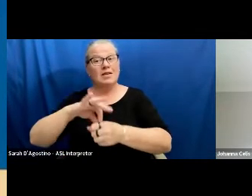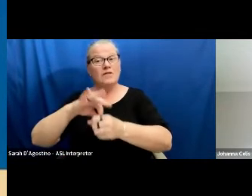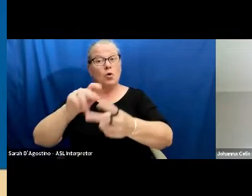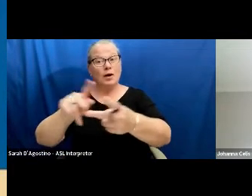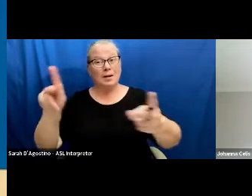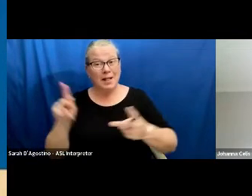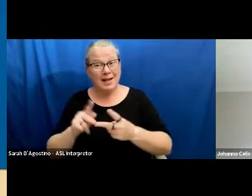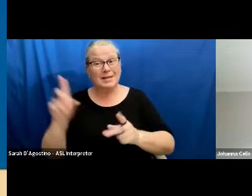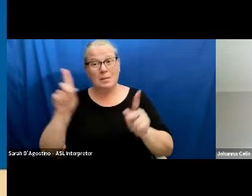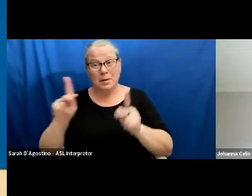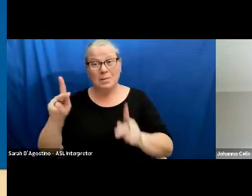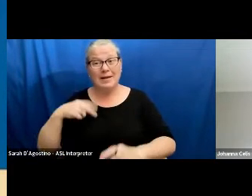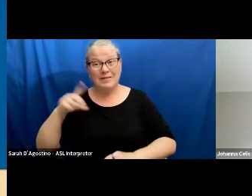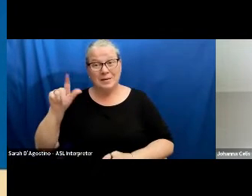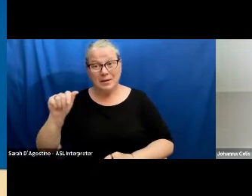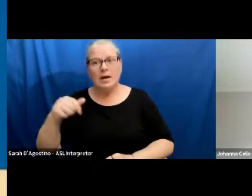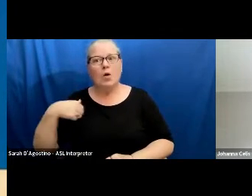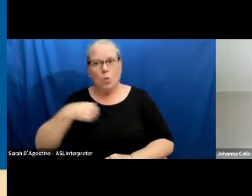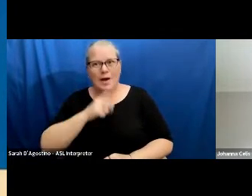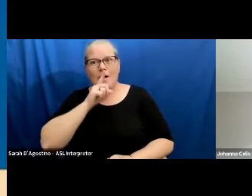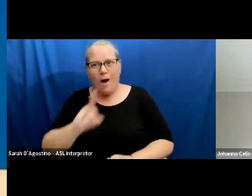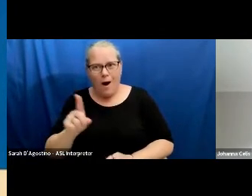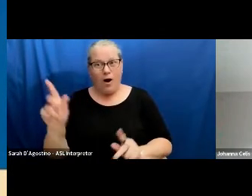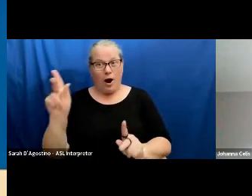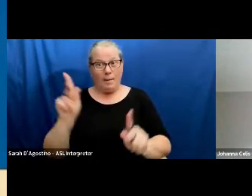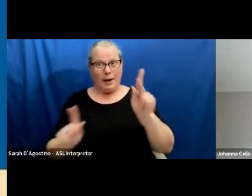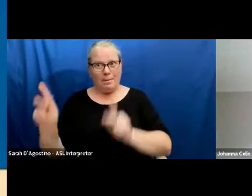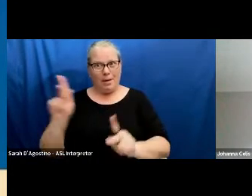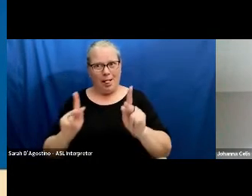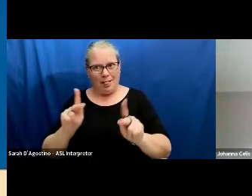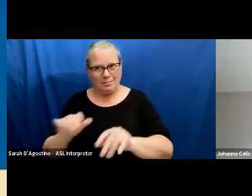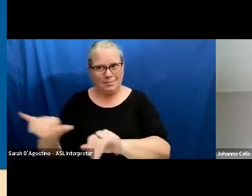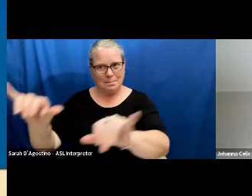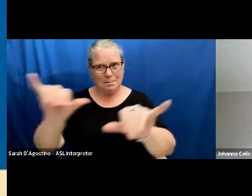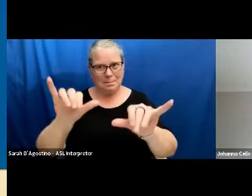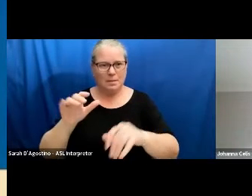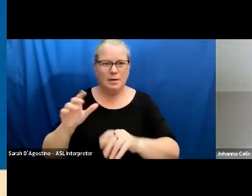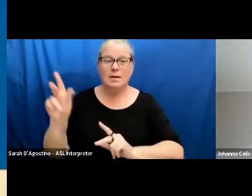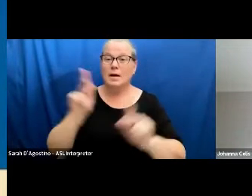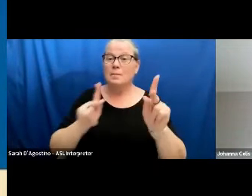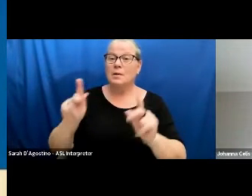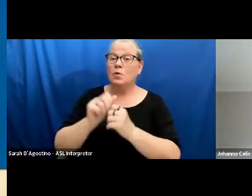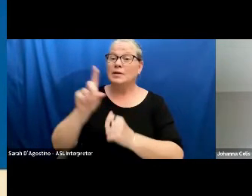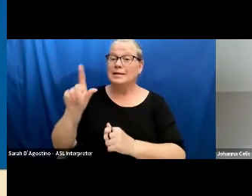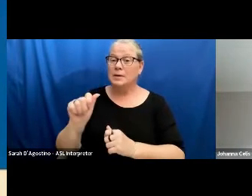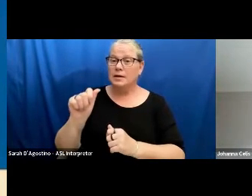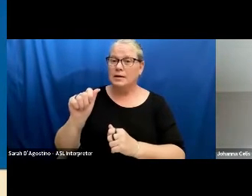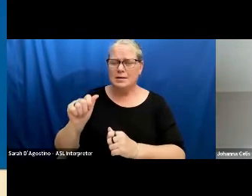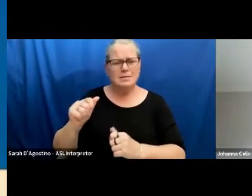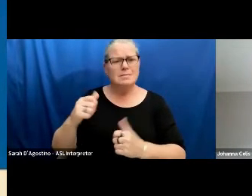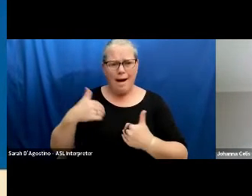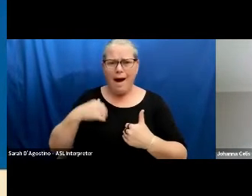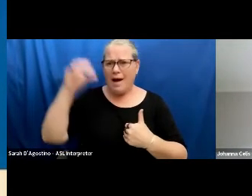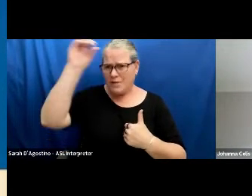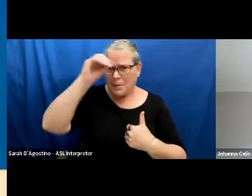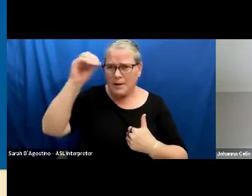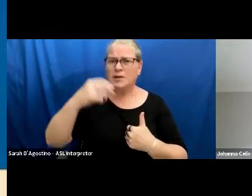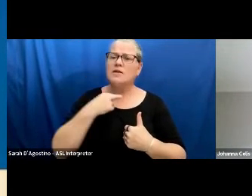people with disabilities have a voice we must make sure our politicians hear us on election day